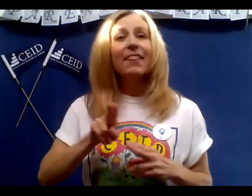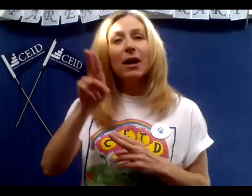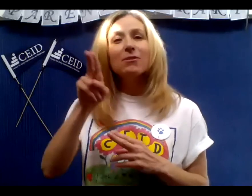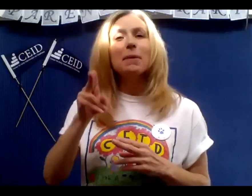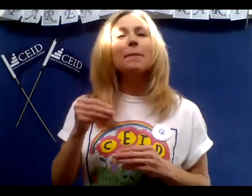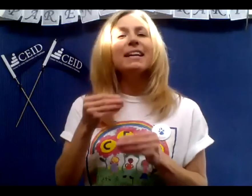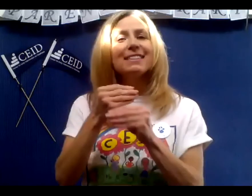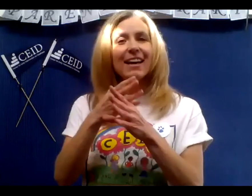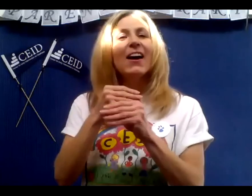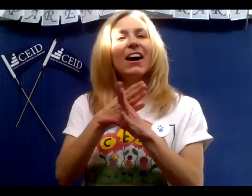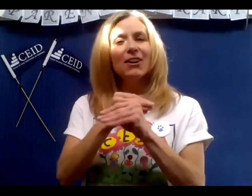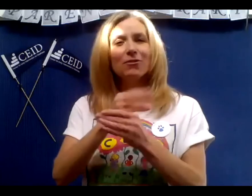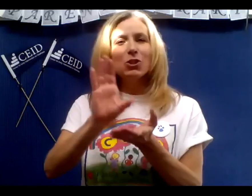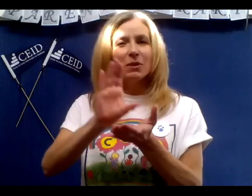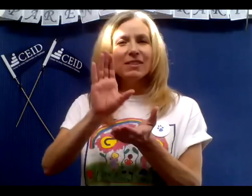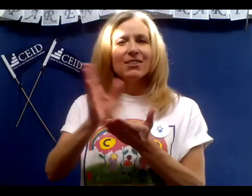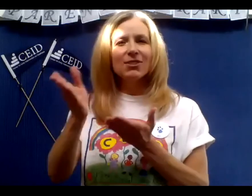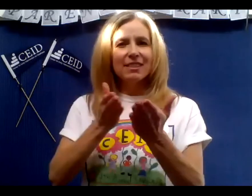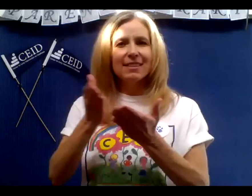And then we'll have some updates on virtual CEID services.